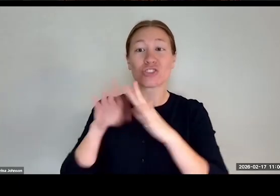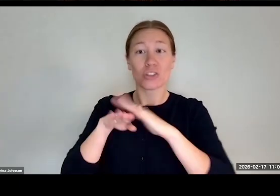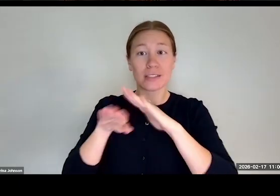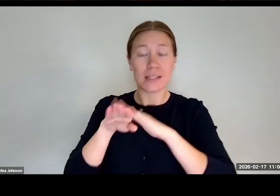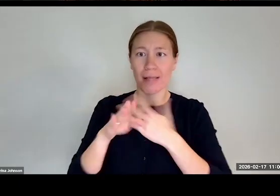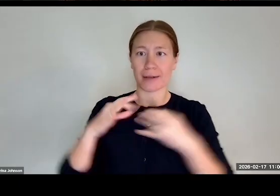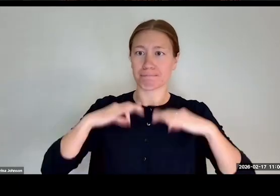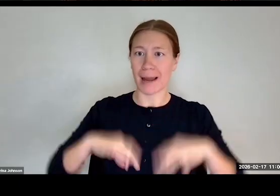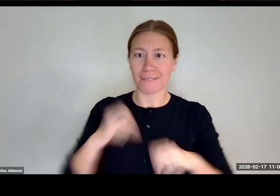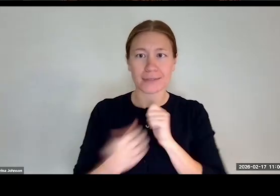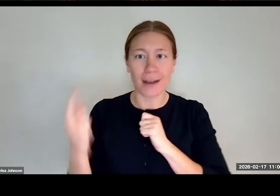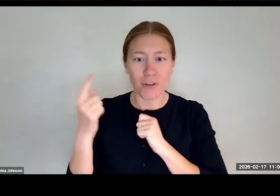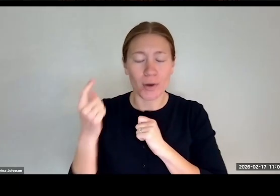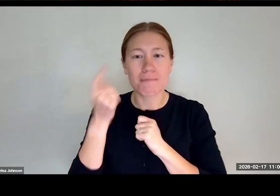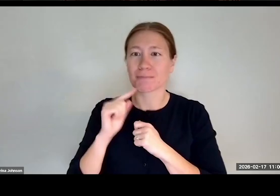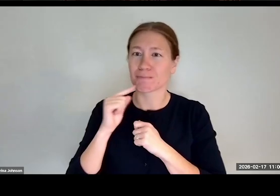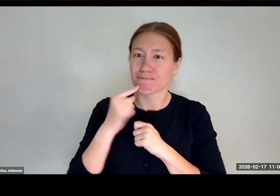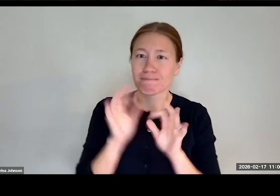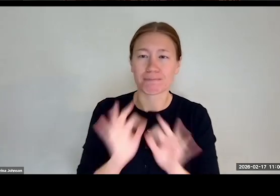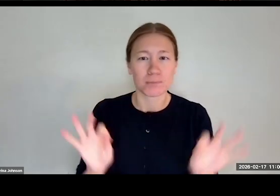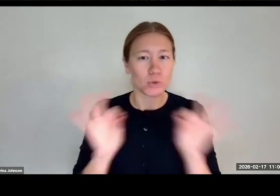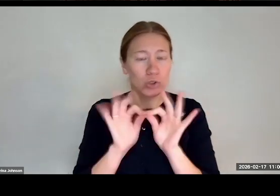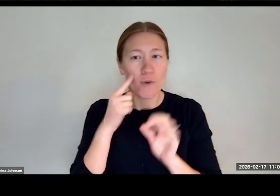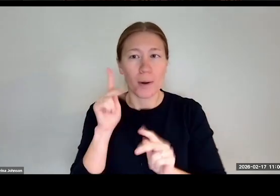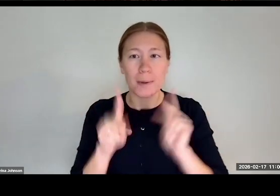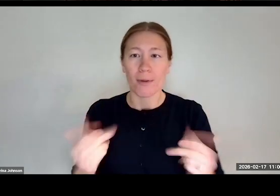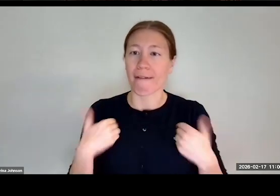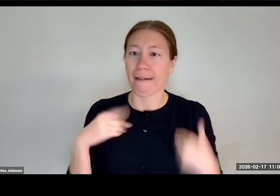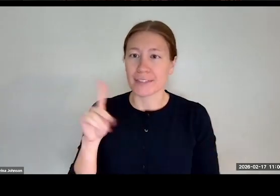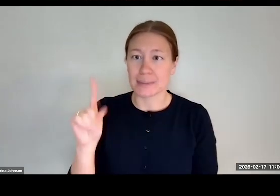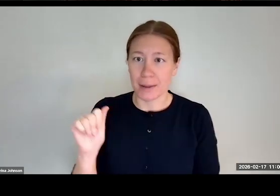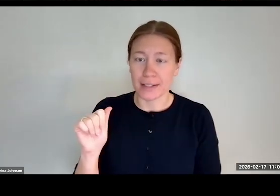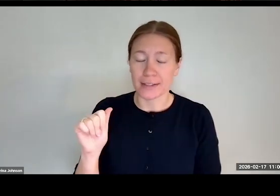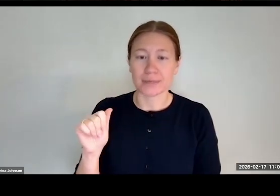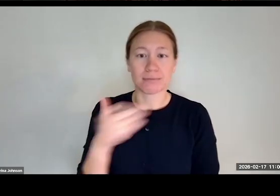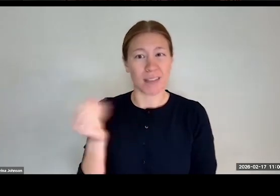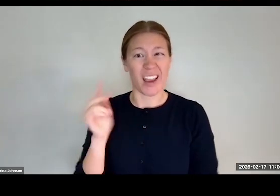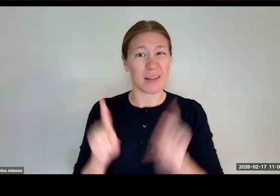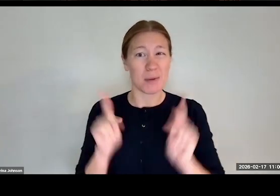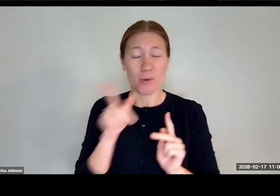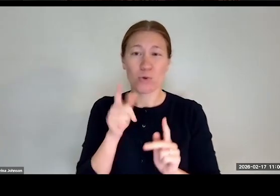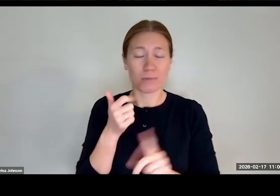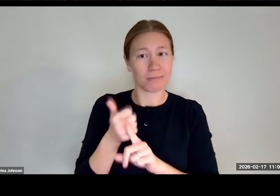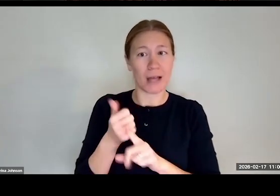of us, but it is crucial to individuals with disabilities as well as those who use assistive technologies to engage